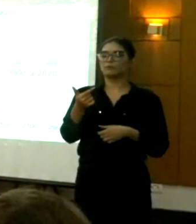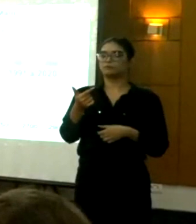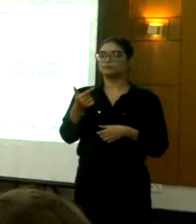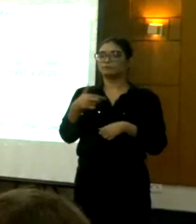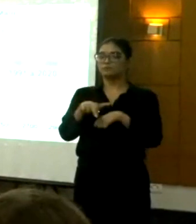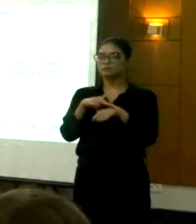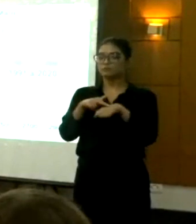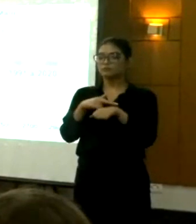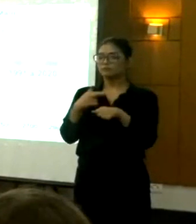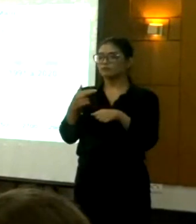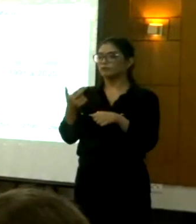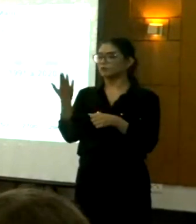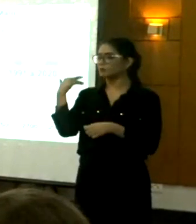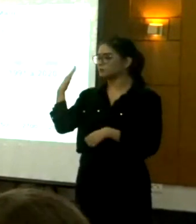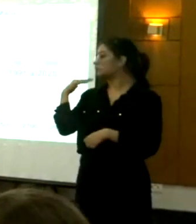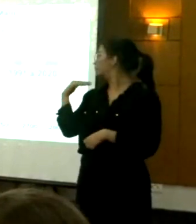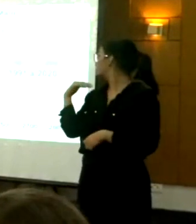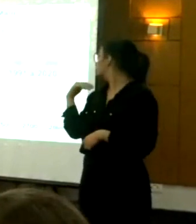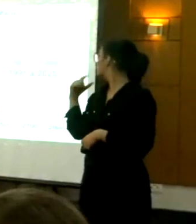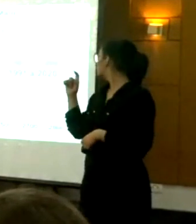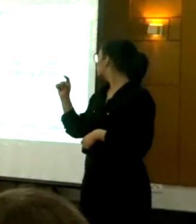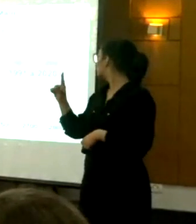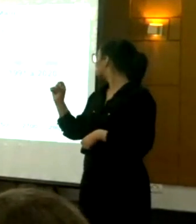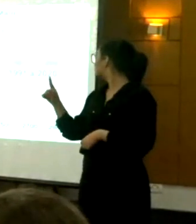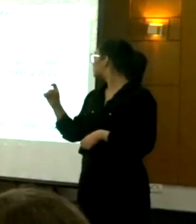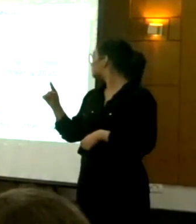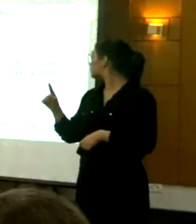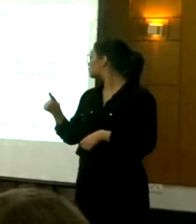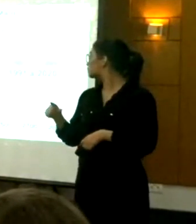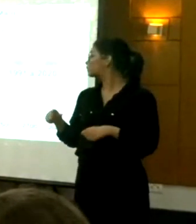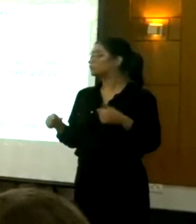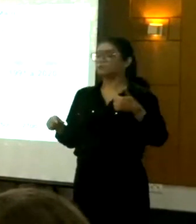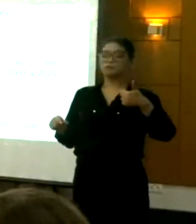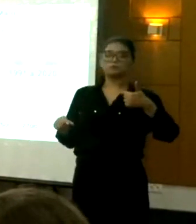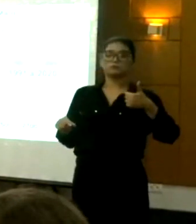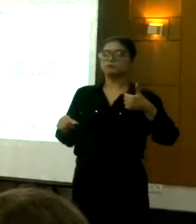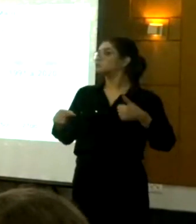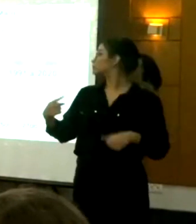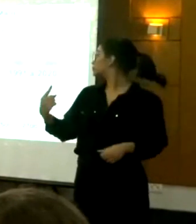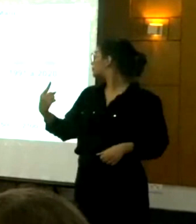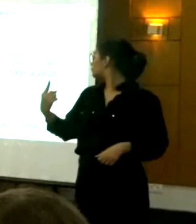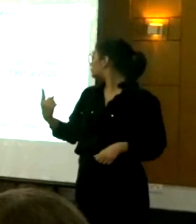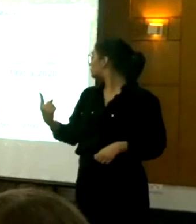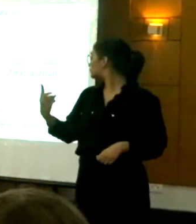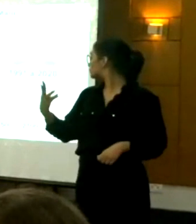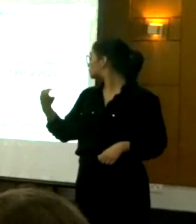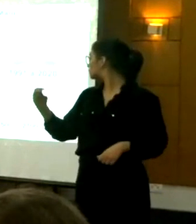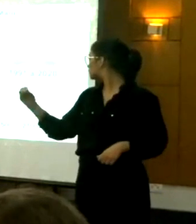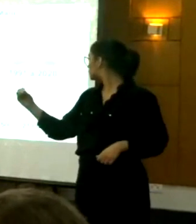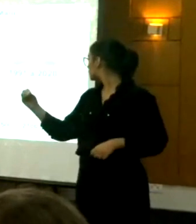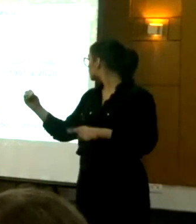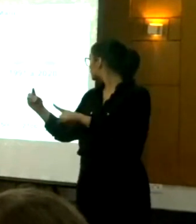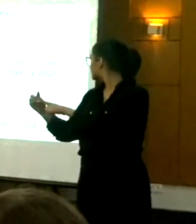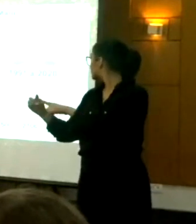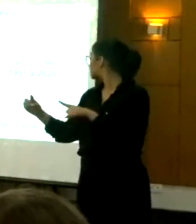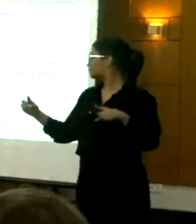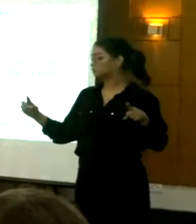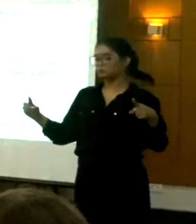here the intensity of the rain from three hundred thousand two thousand and one hundred millimeters to two thousand and nine hundred millimeters